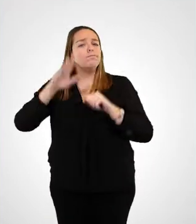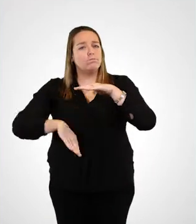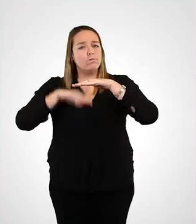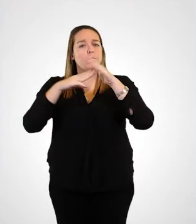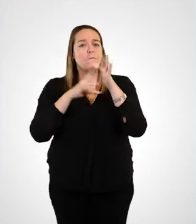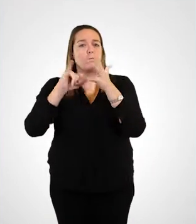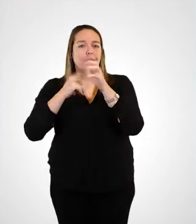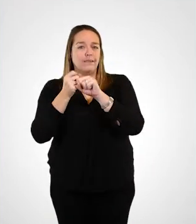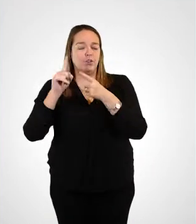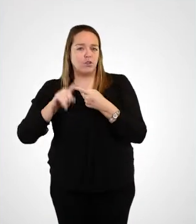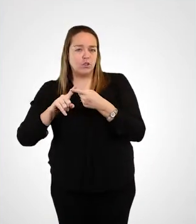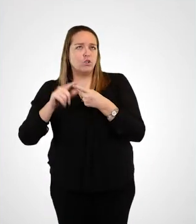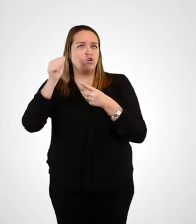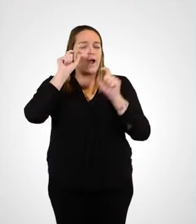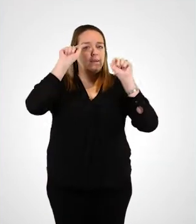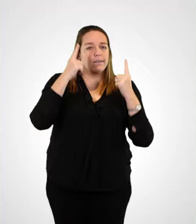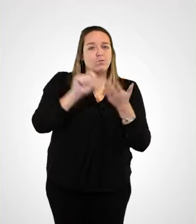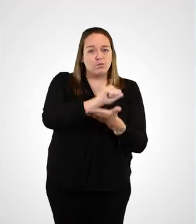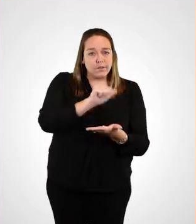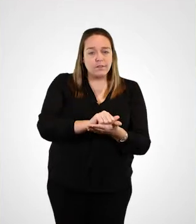they learn to listen to the whole message and interpret it